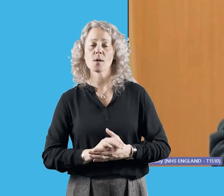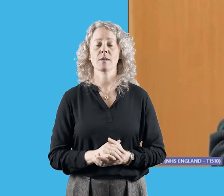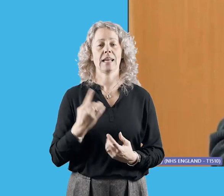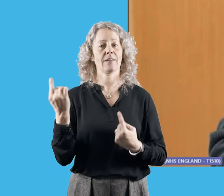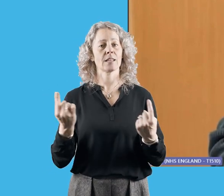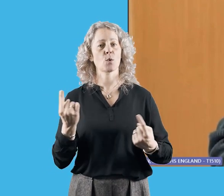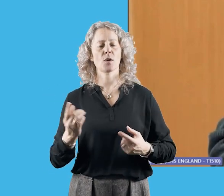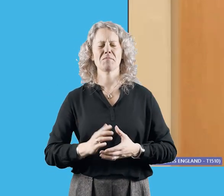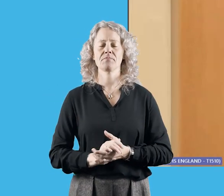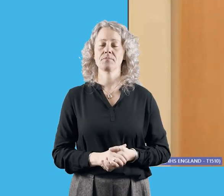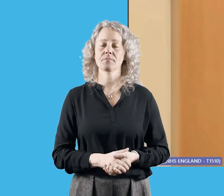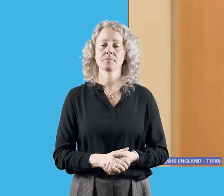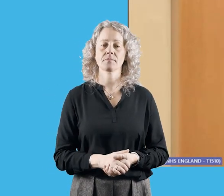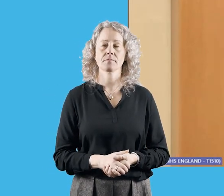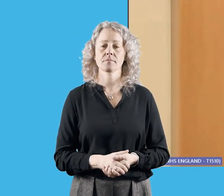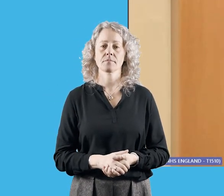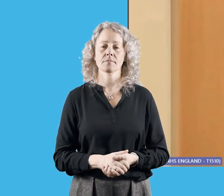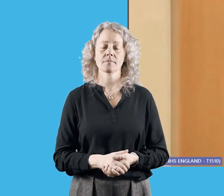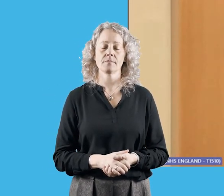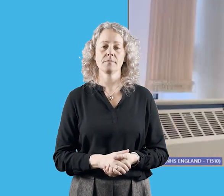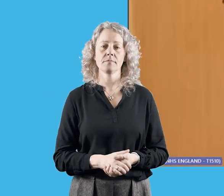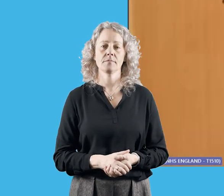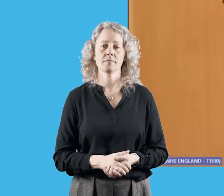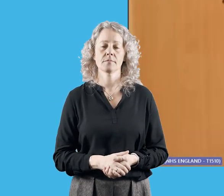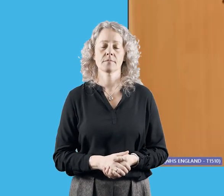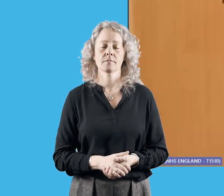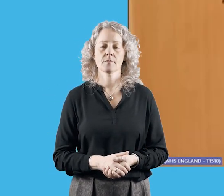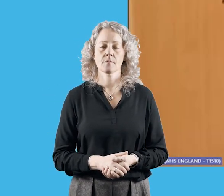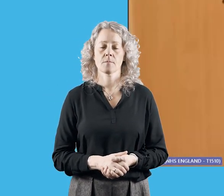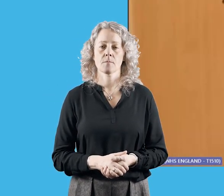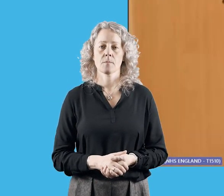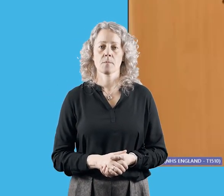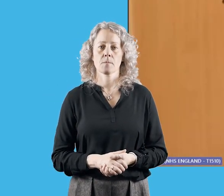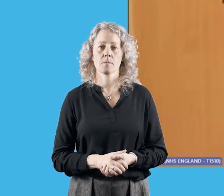George. My name is Michelle. My name is Tyler. Giving my shared